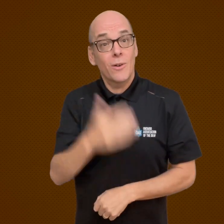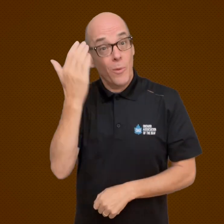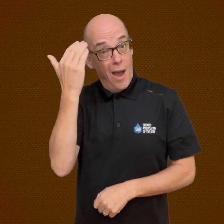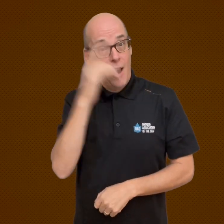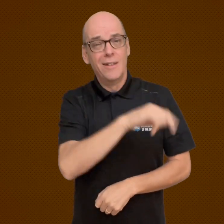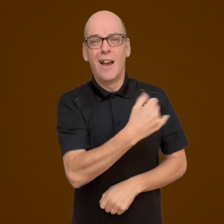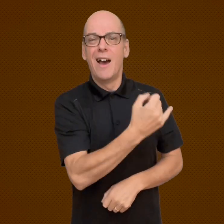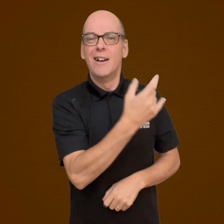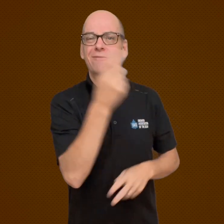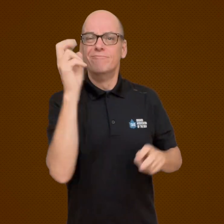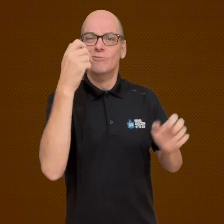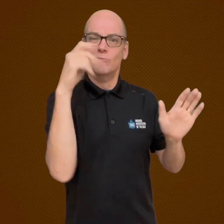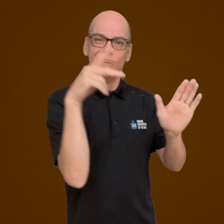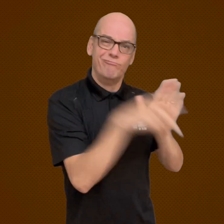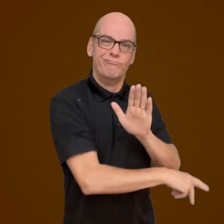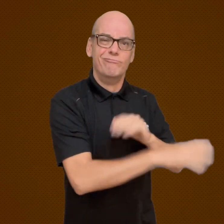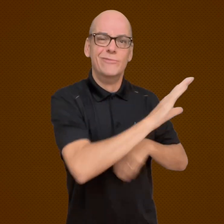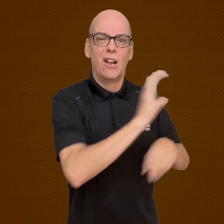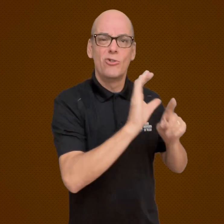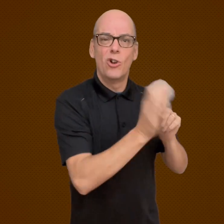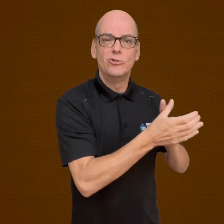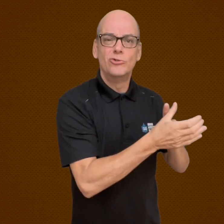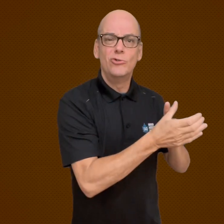The reason for that is cultural genocide.